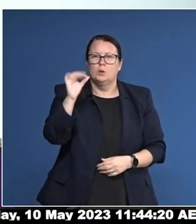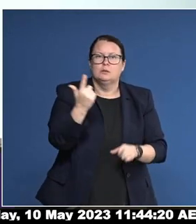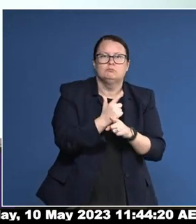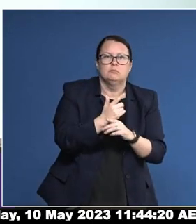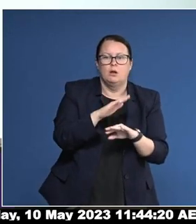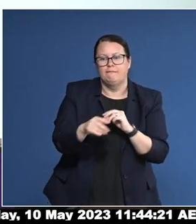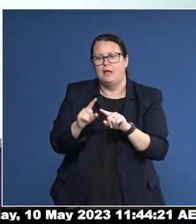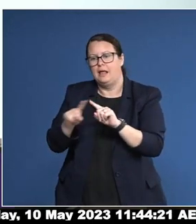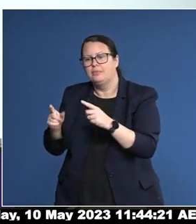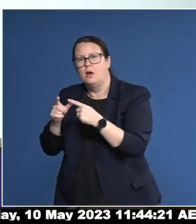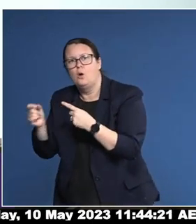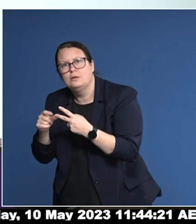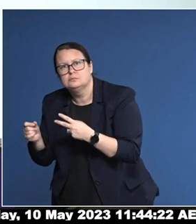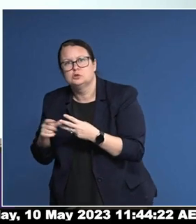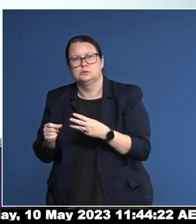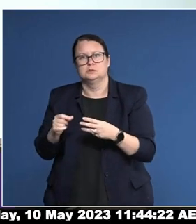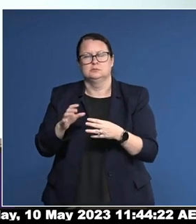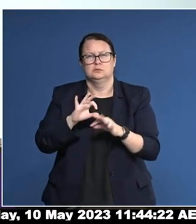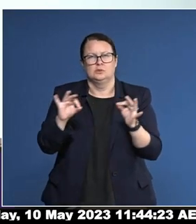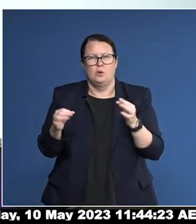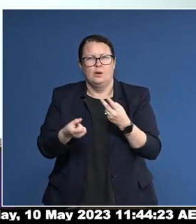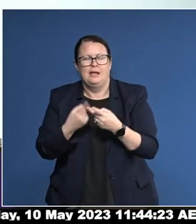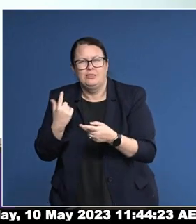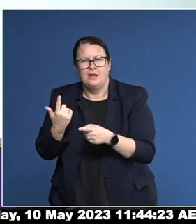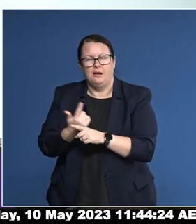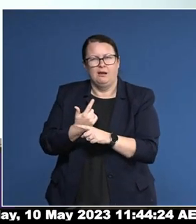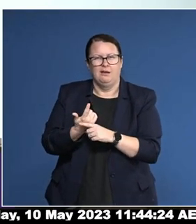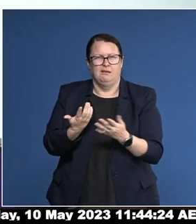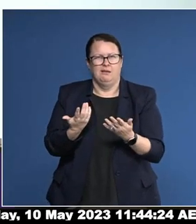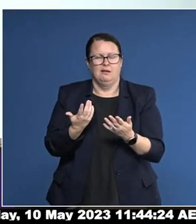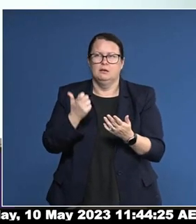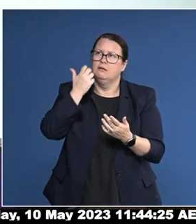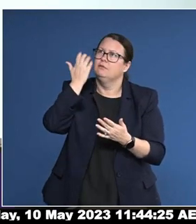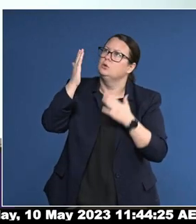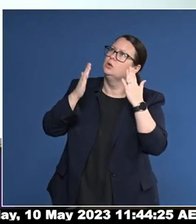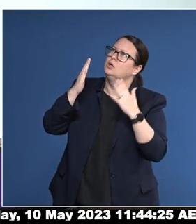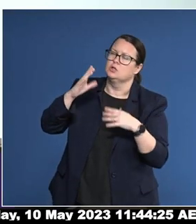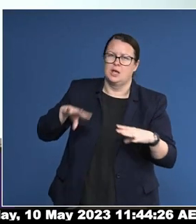Jonathon about their aspirations for life after school - straight to a - what we call